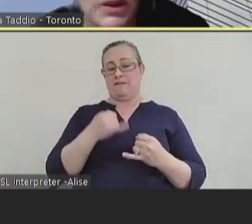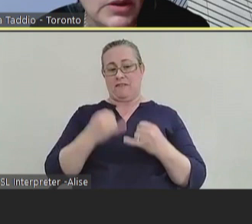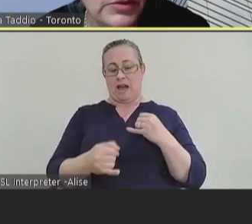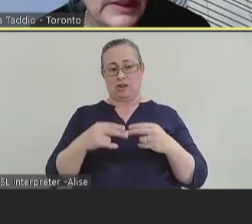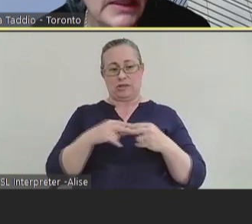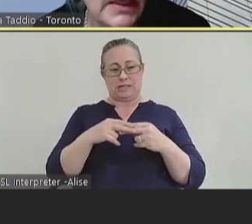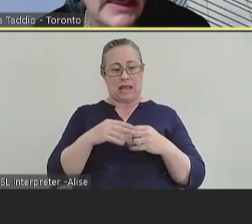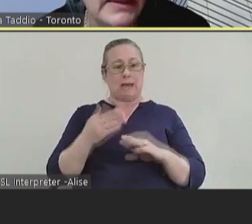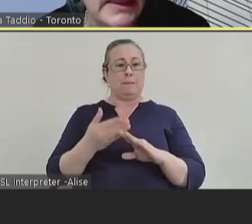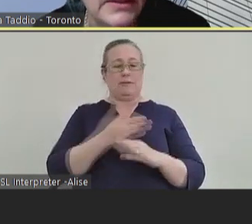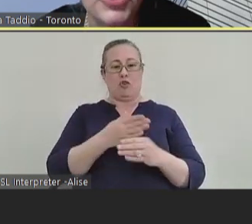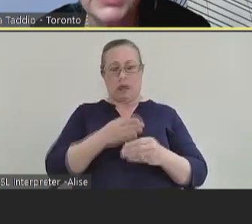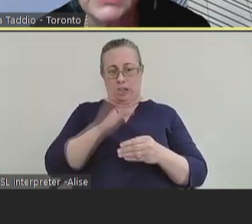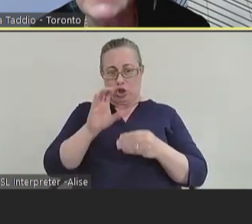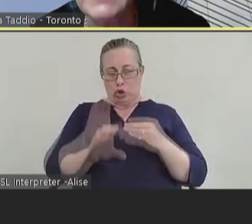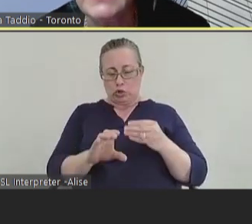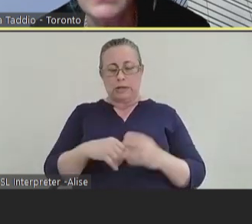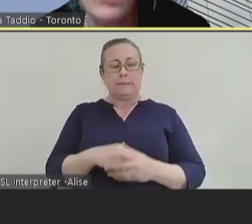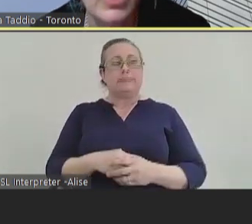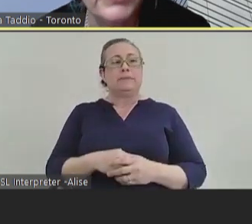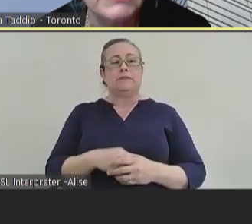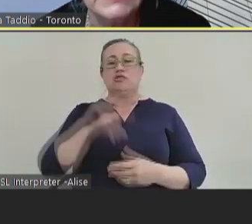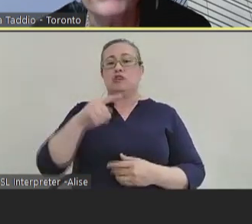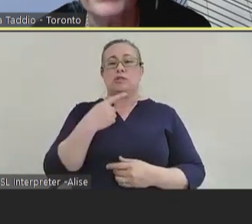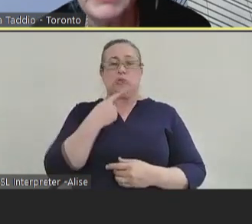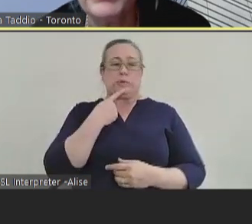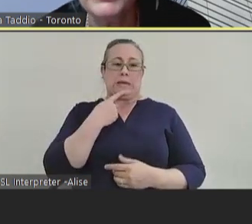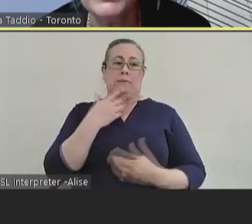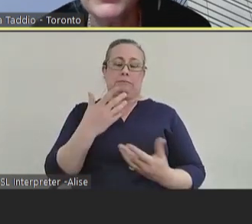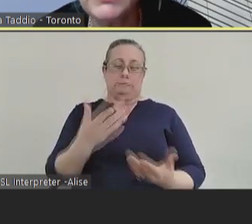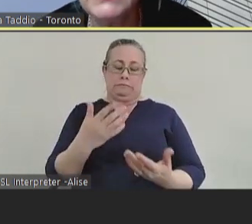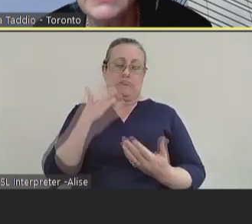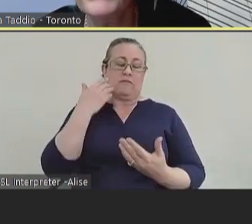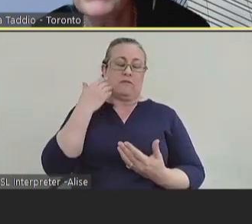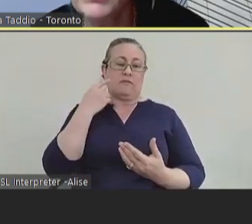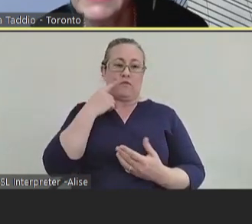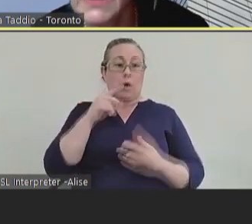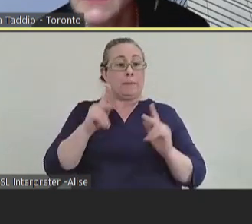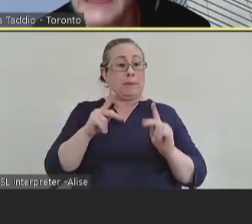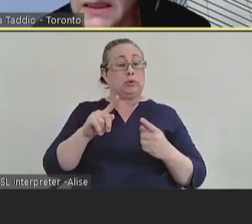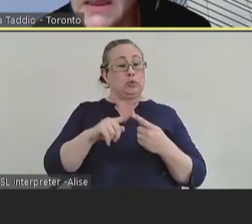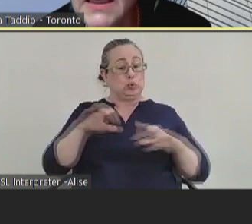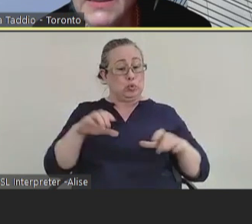concluding. And it's just to say, obviously, for people to do this stuff, it really is easy. It